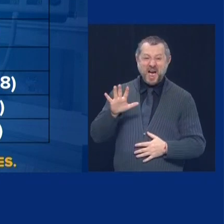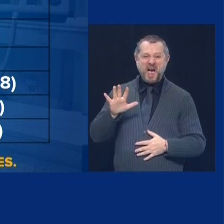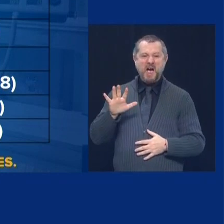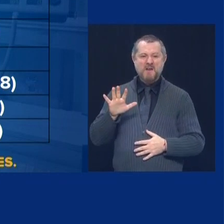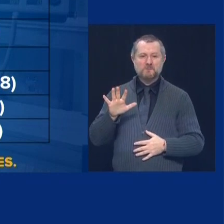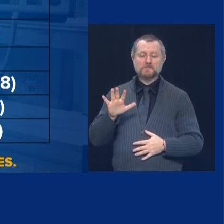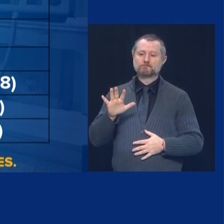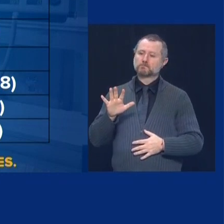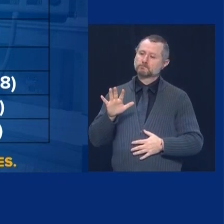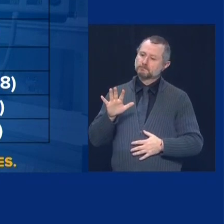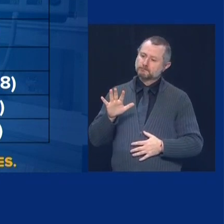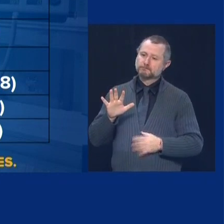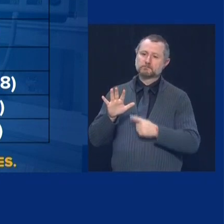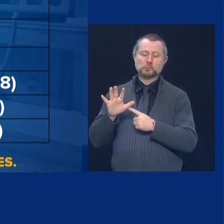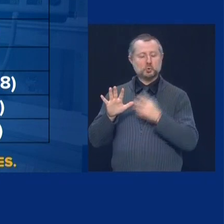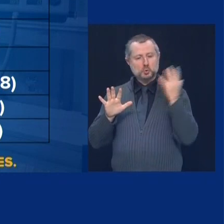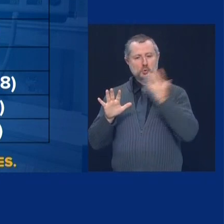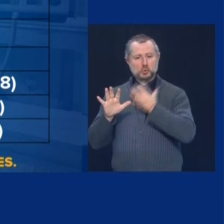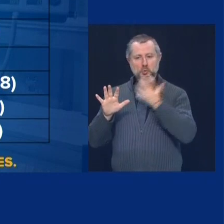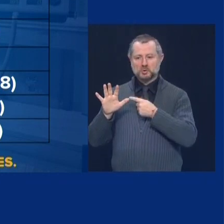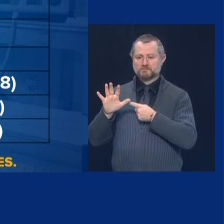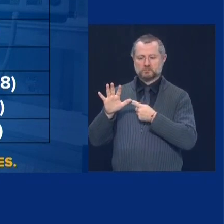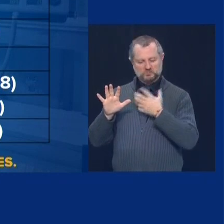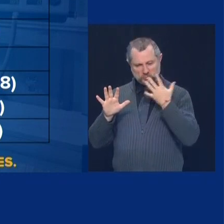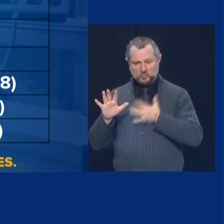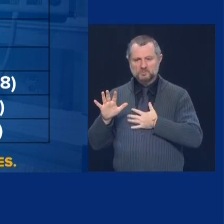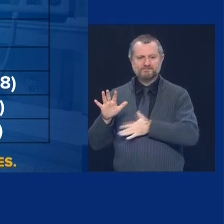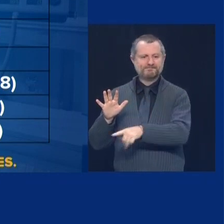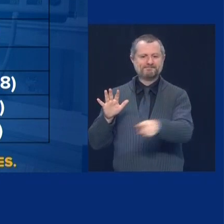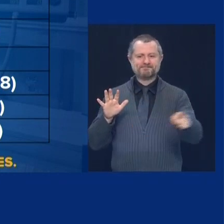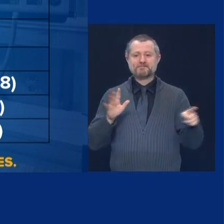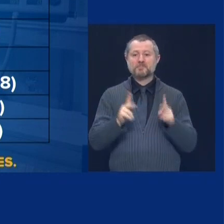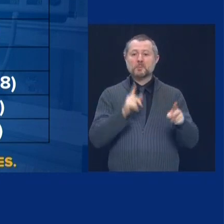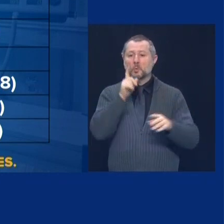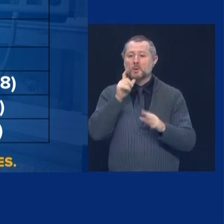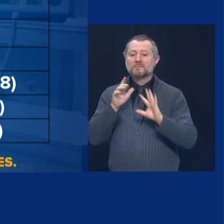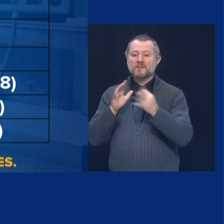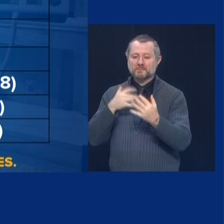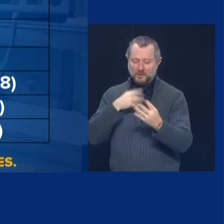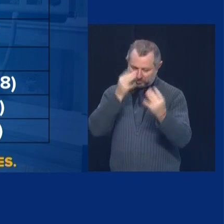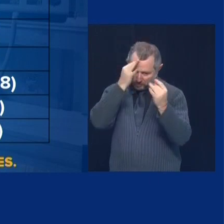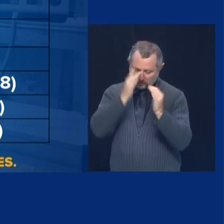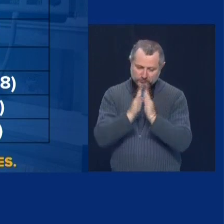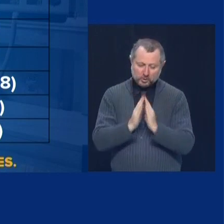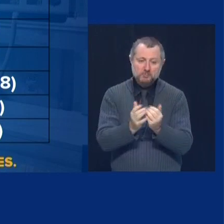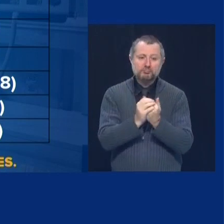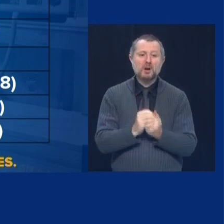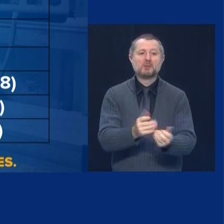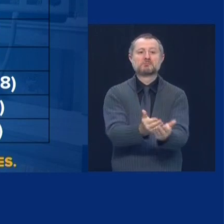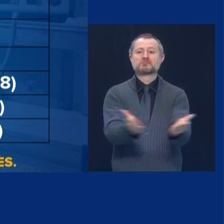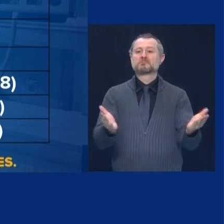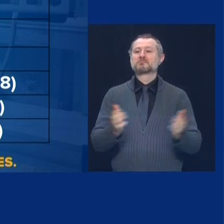THAT IS A SAD NUMBER. NUMBER.